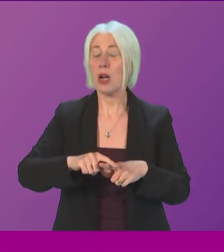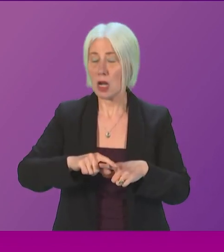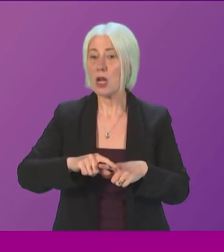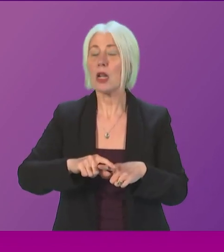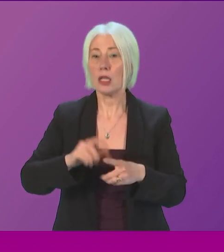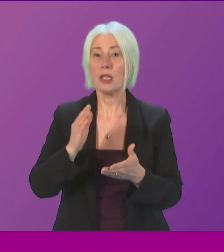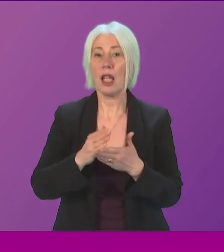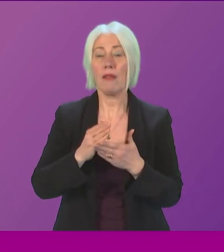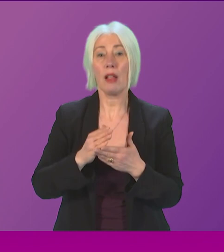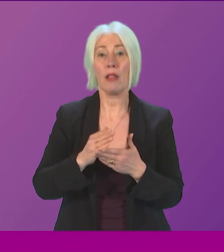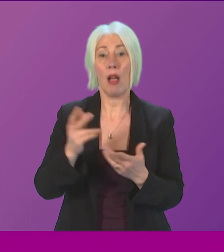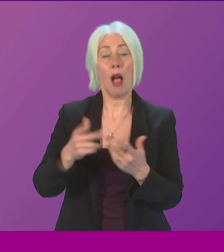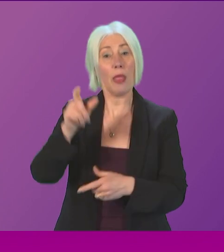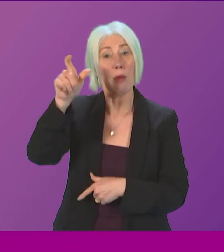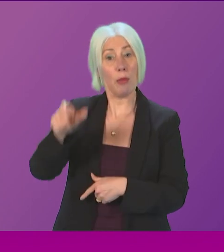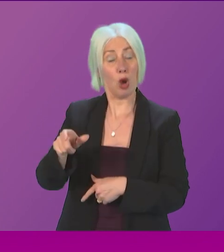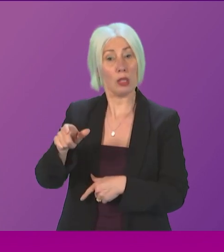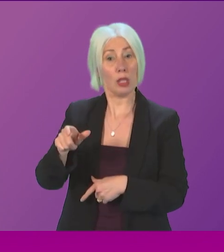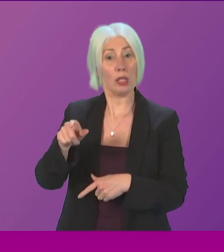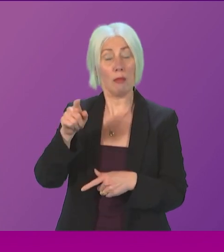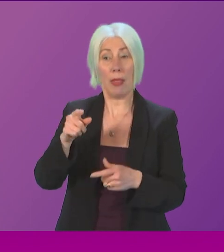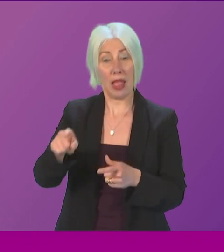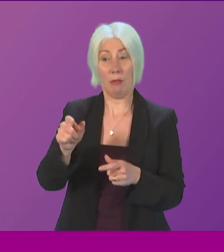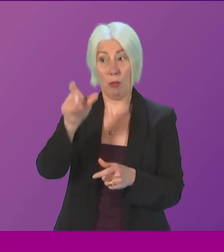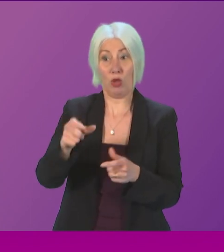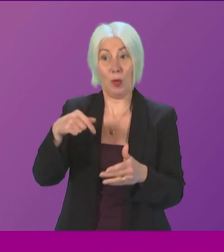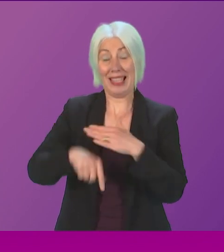in the words of another who was sat in that ancient abbey on Saturday.